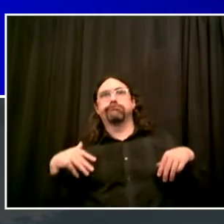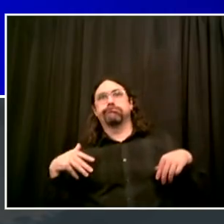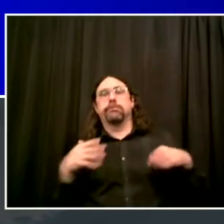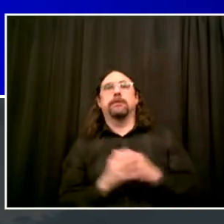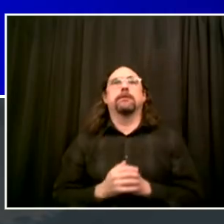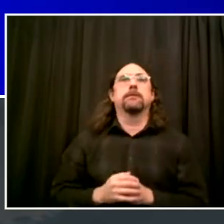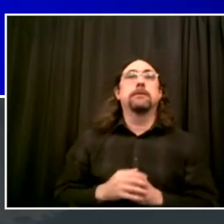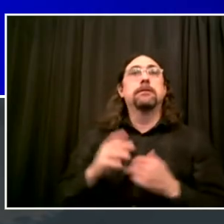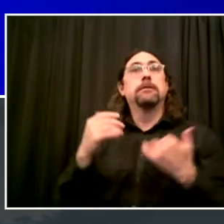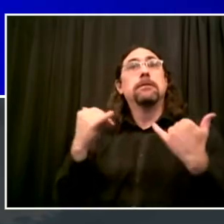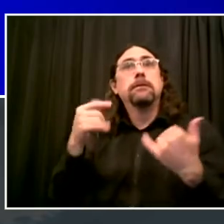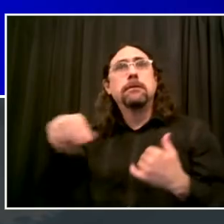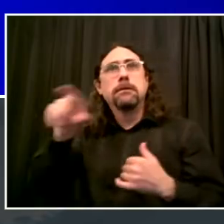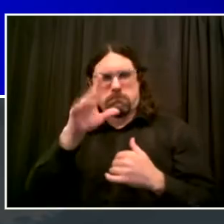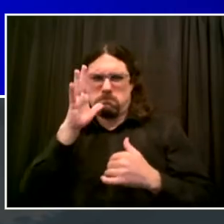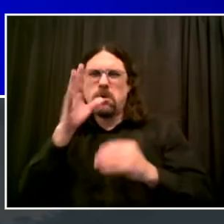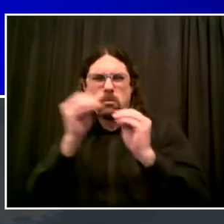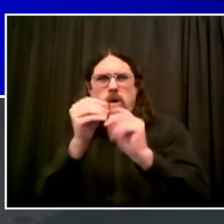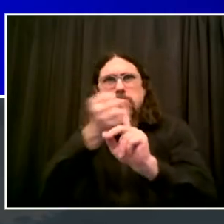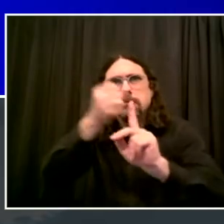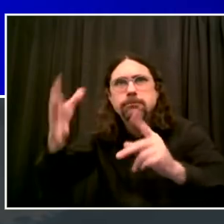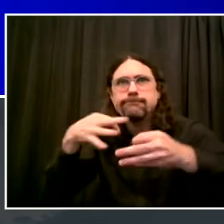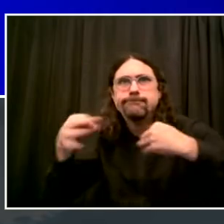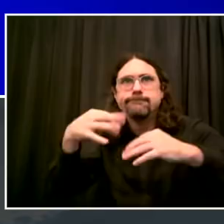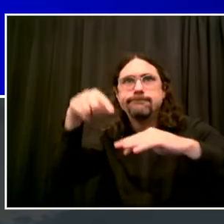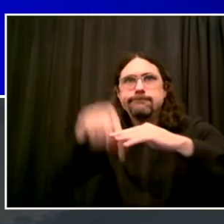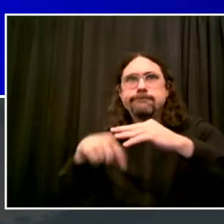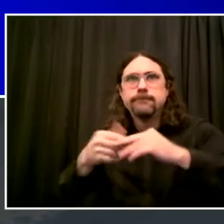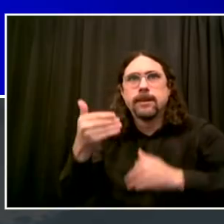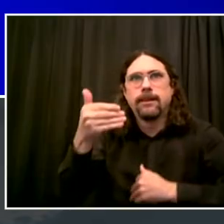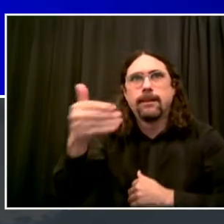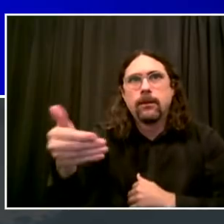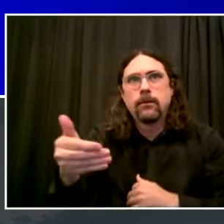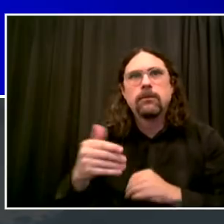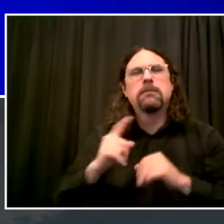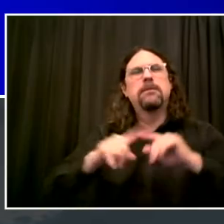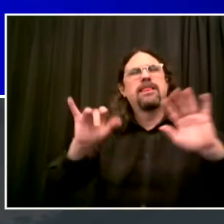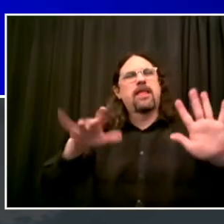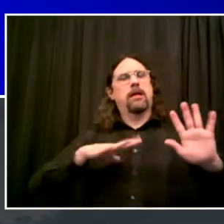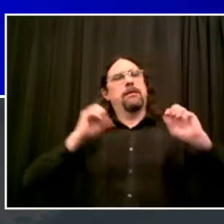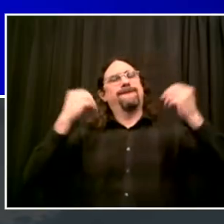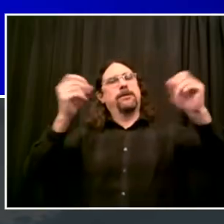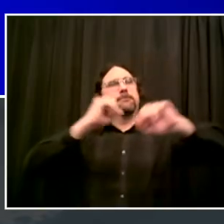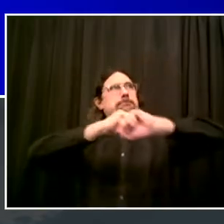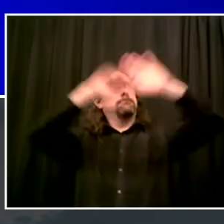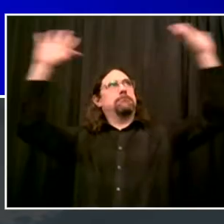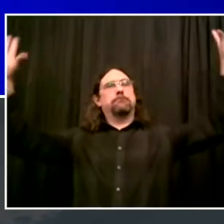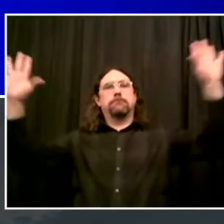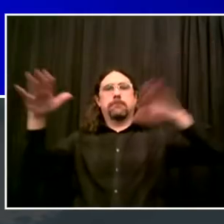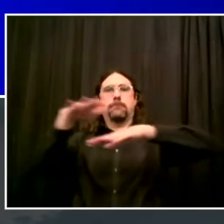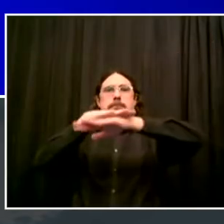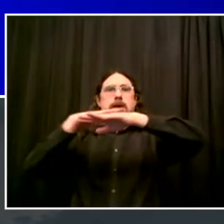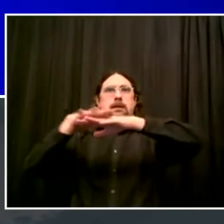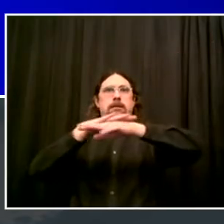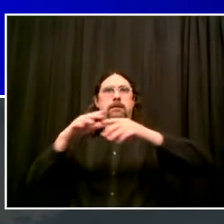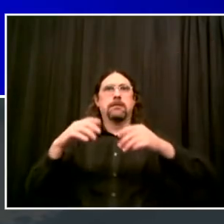100 YEA RSSO, THAT IS JUST A